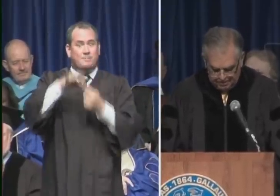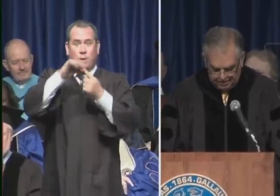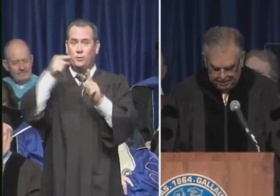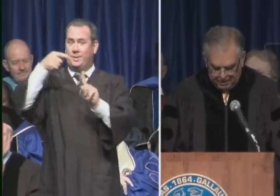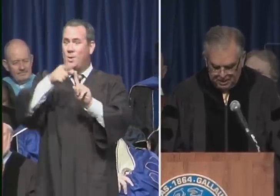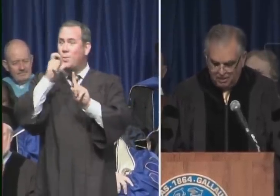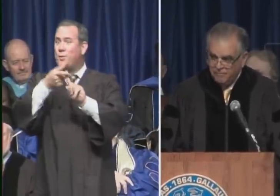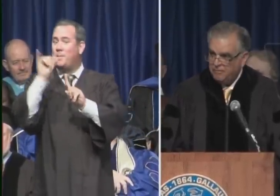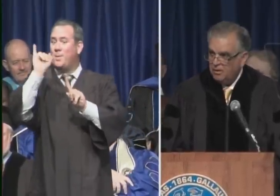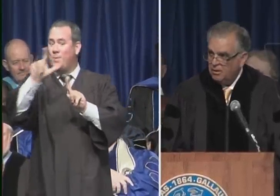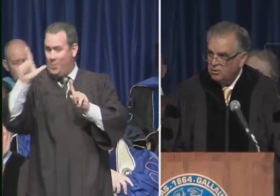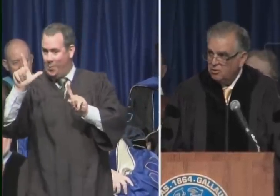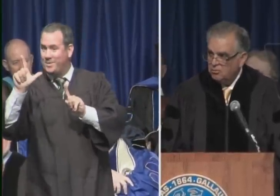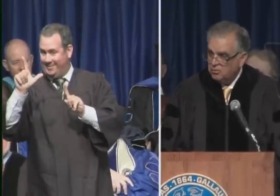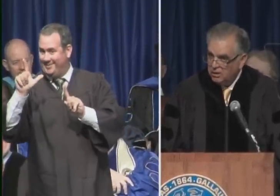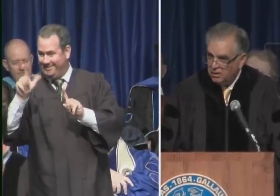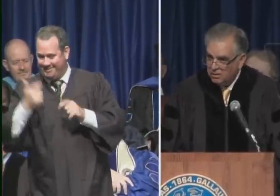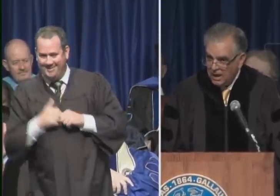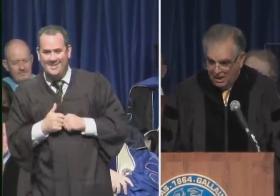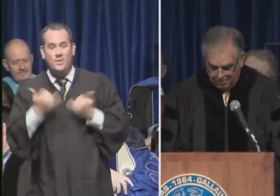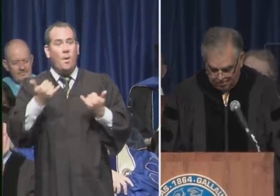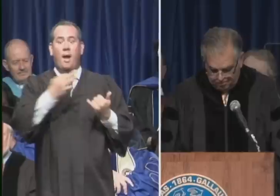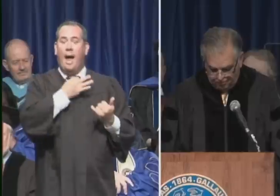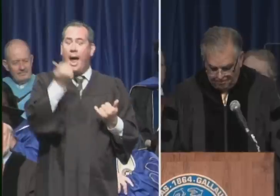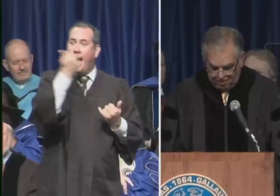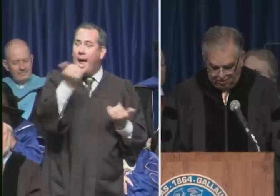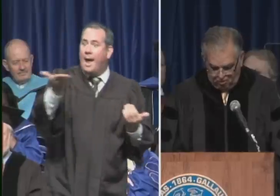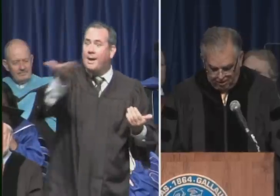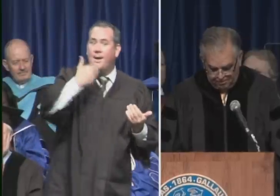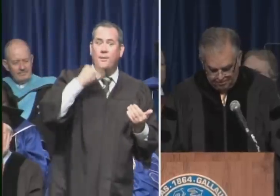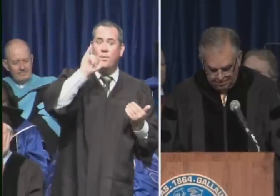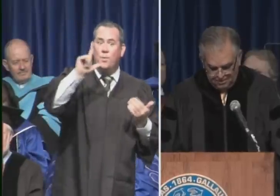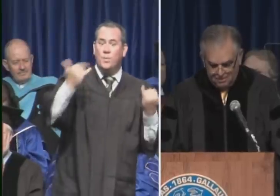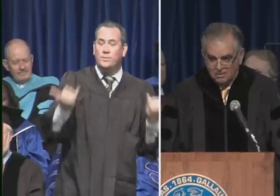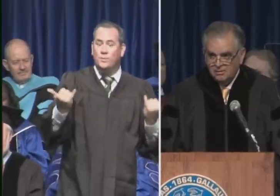Any of you here gathered from Illinois?